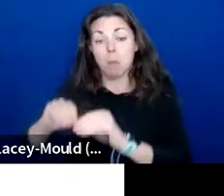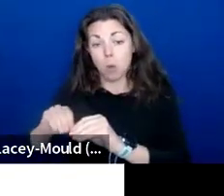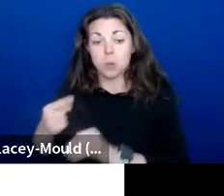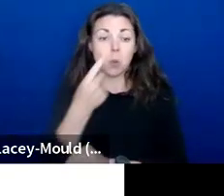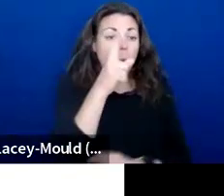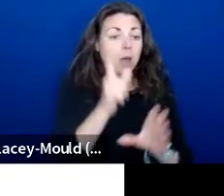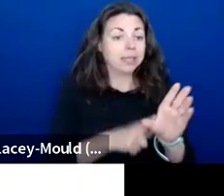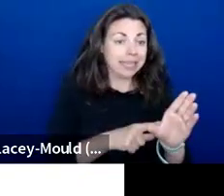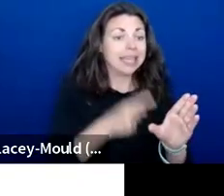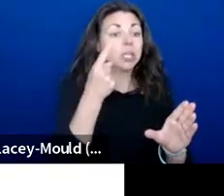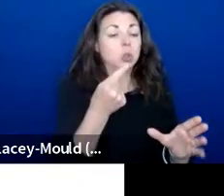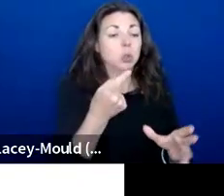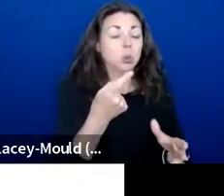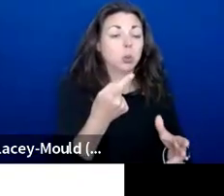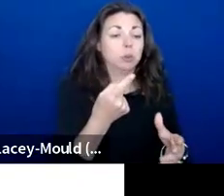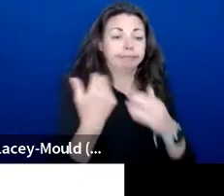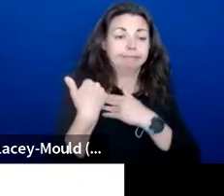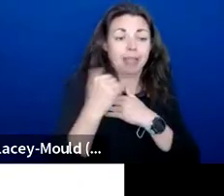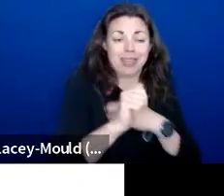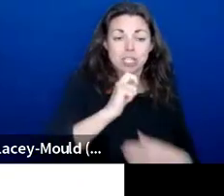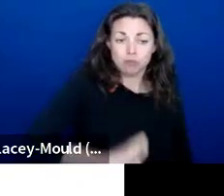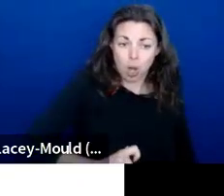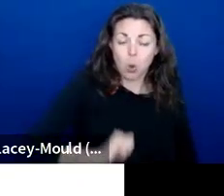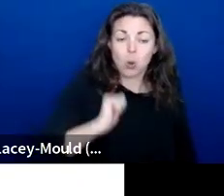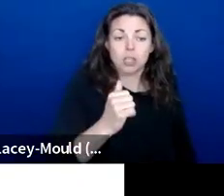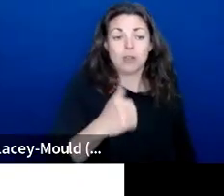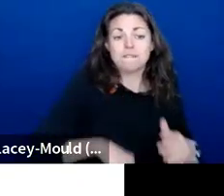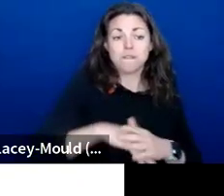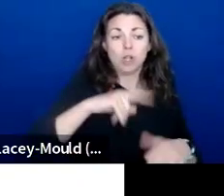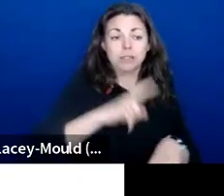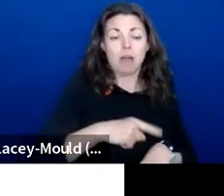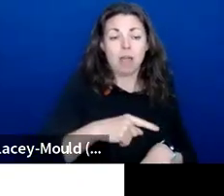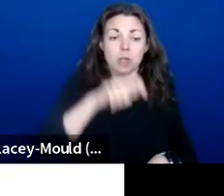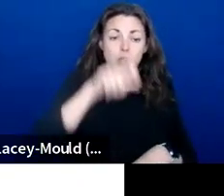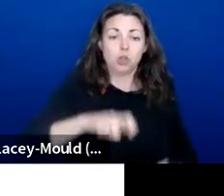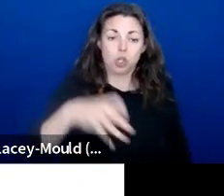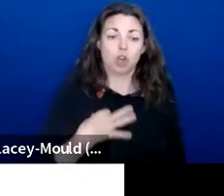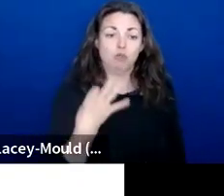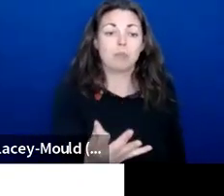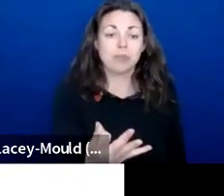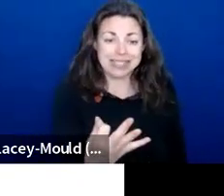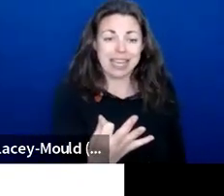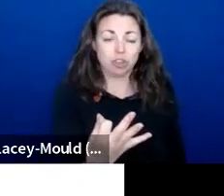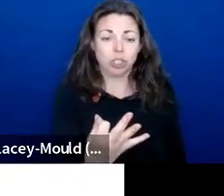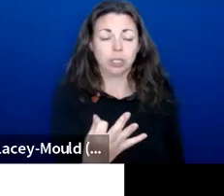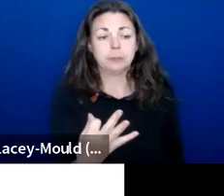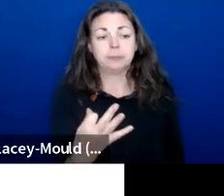embody these this representation function full time. And in between these three icons